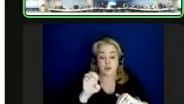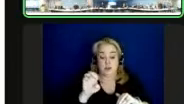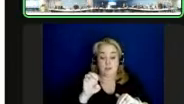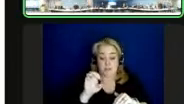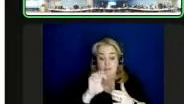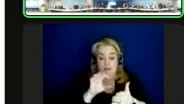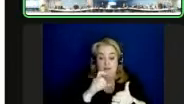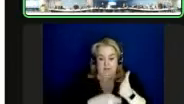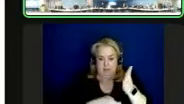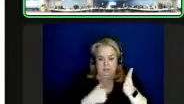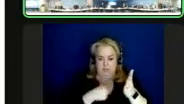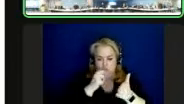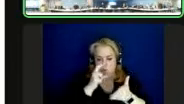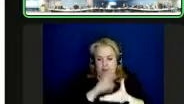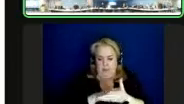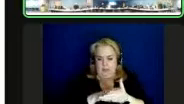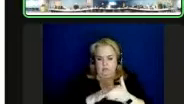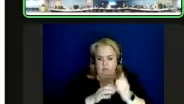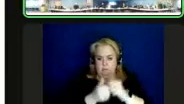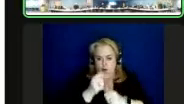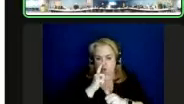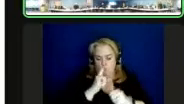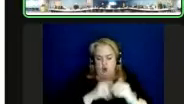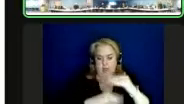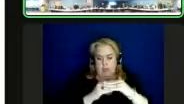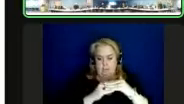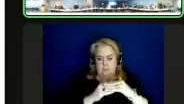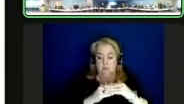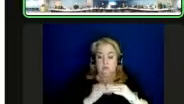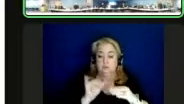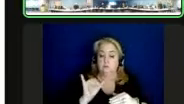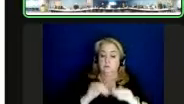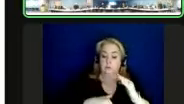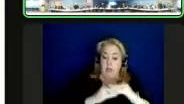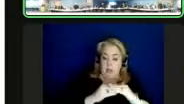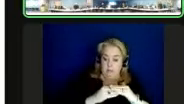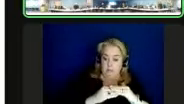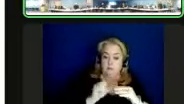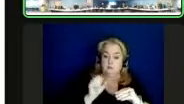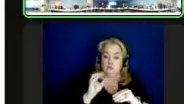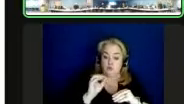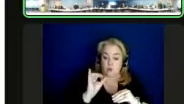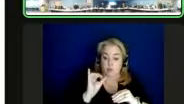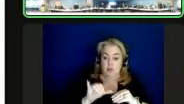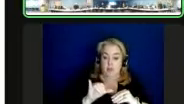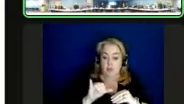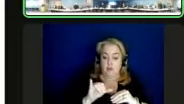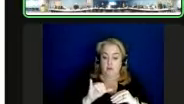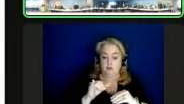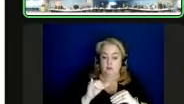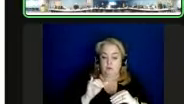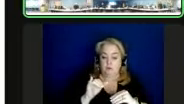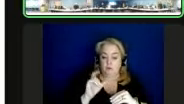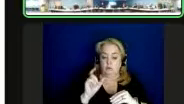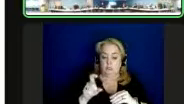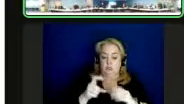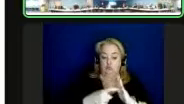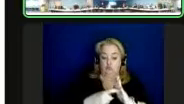ARE IN YOUR BACK AT TONIGHT INCREASING THE FRANCHISE FEES.